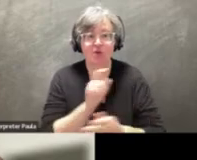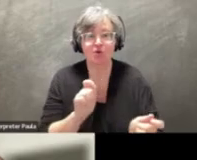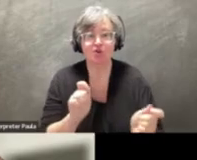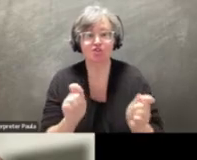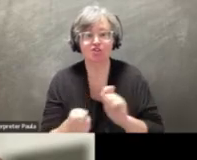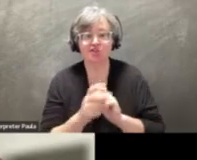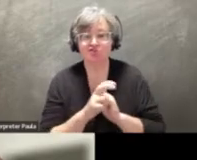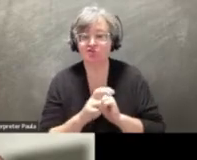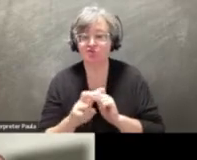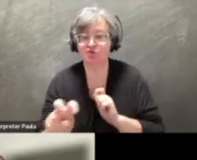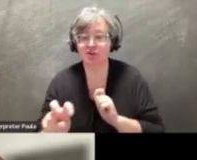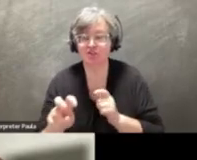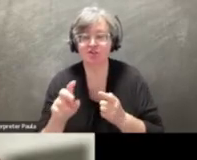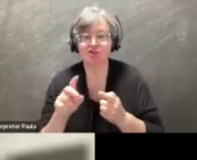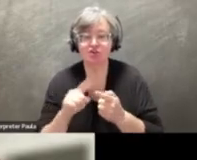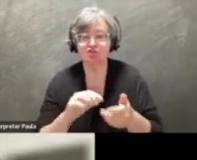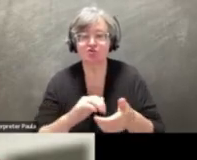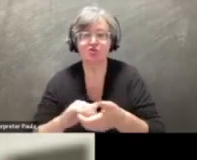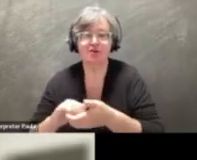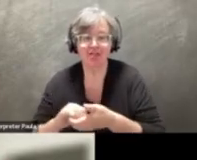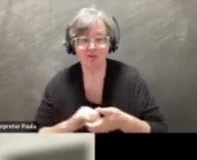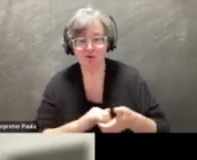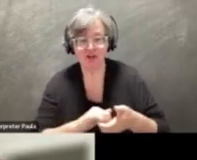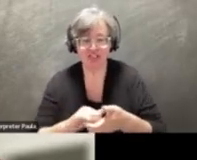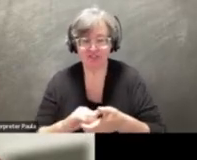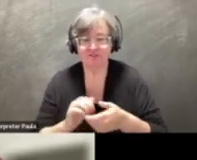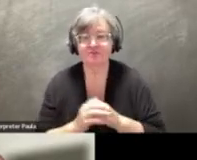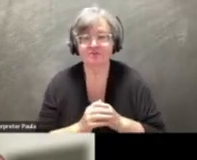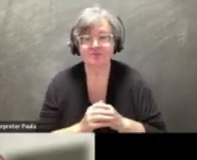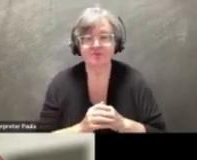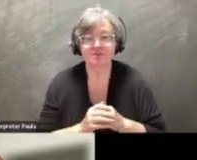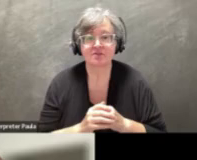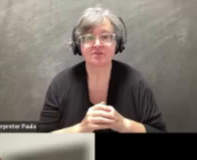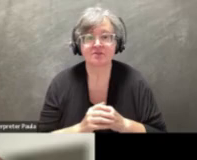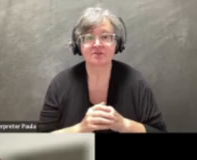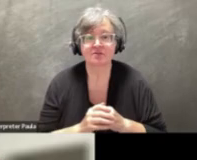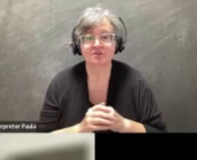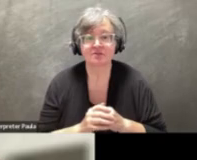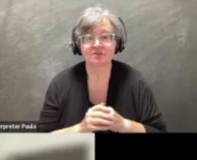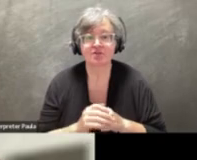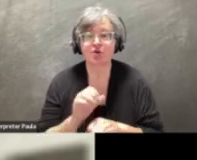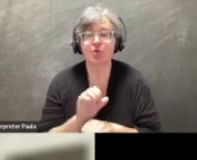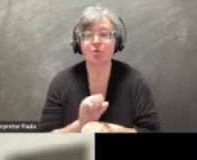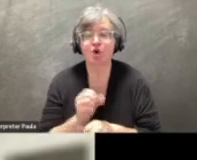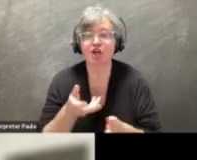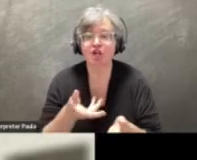one about collaboration and working with your staff together